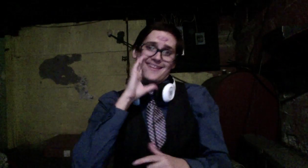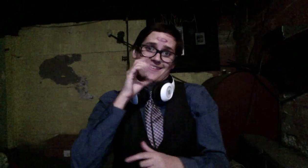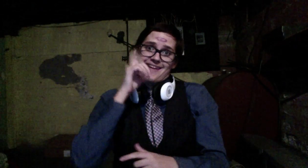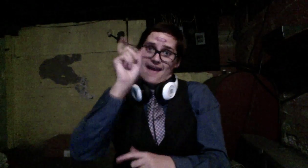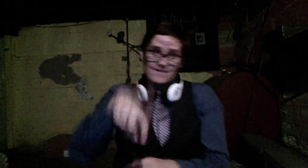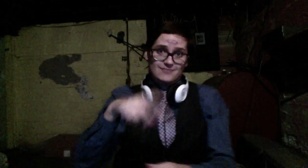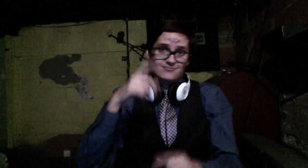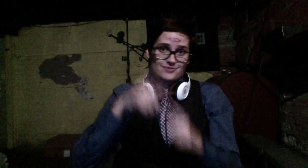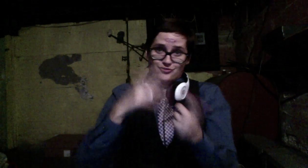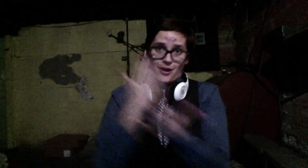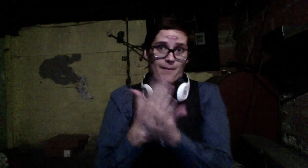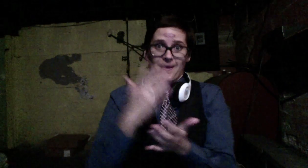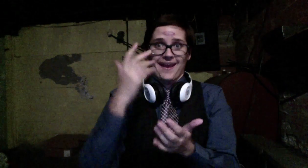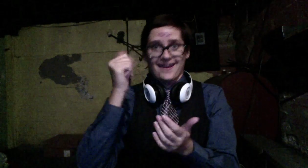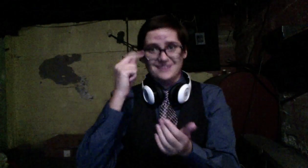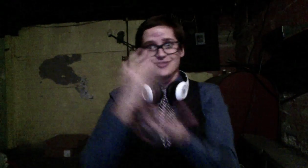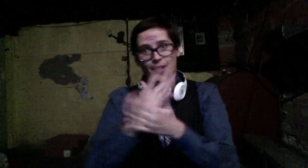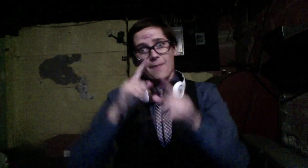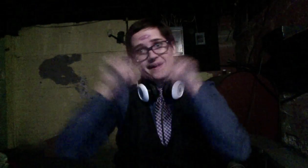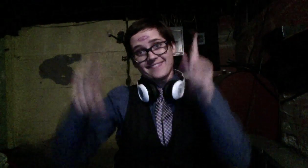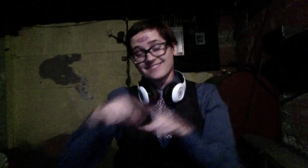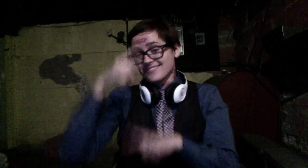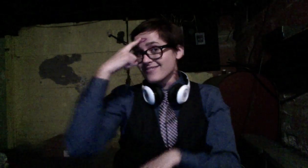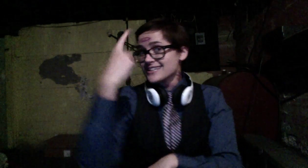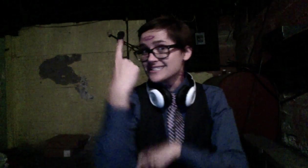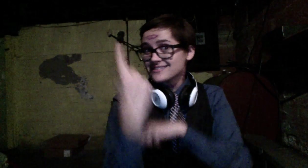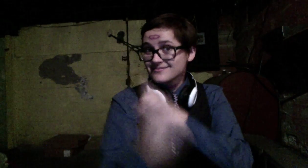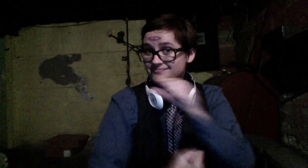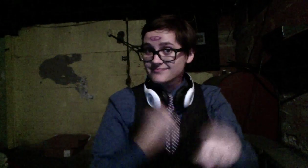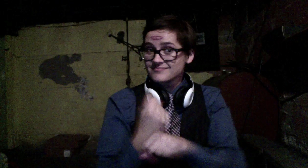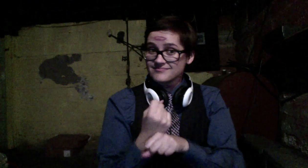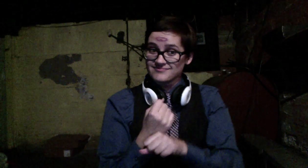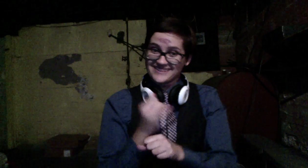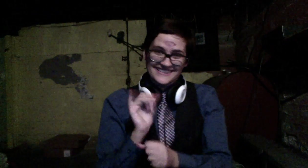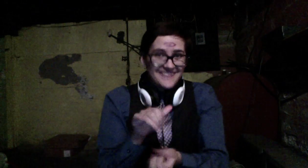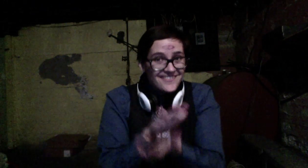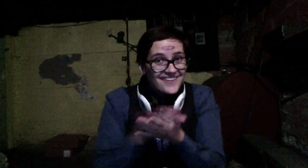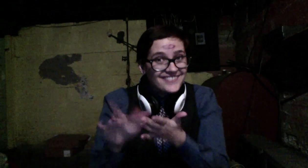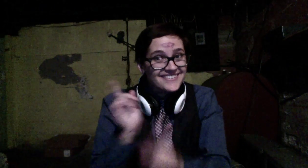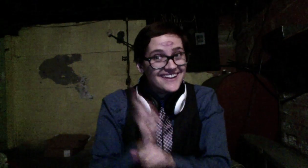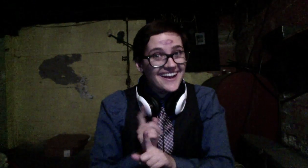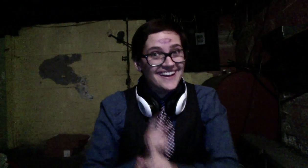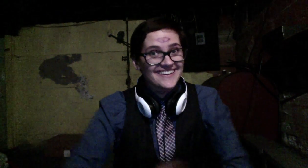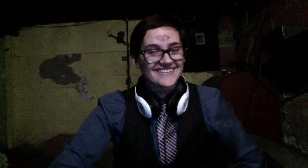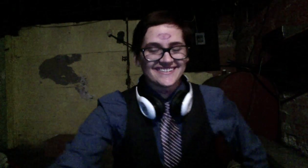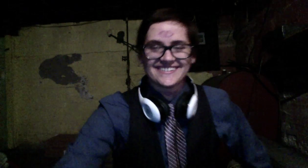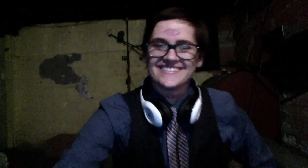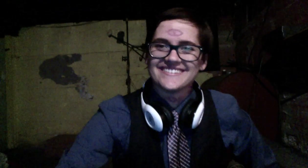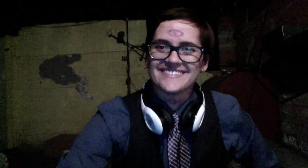NOT MUST TO STOP AT STOP SIGN FOR ONE-YEAR THAT NICE RIGHT